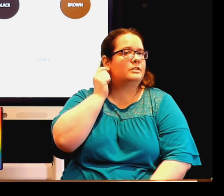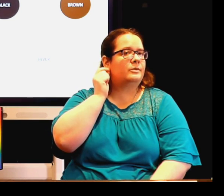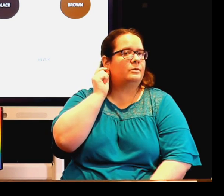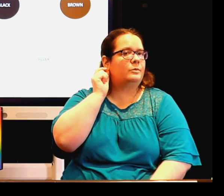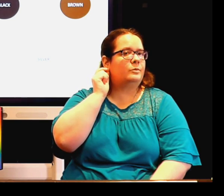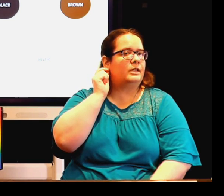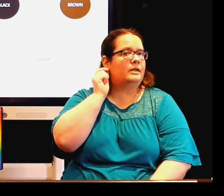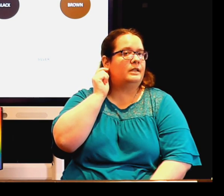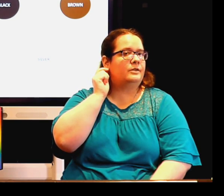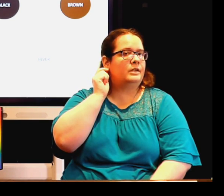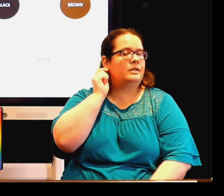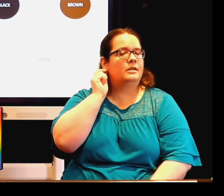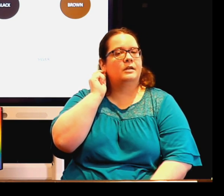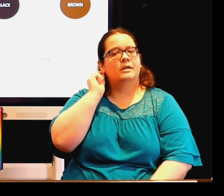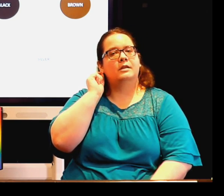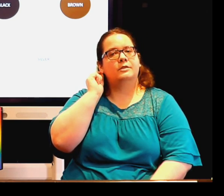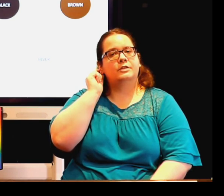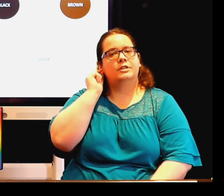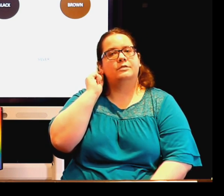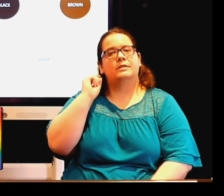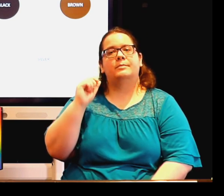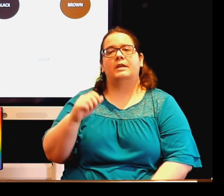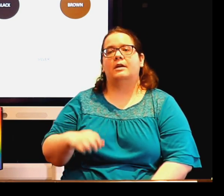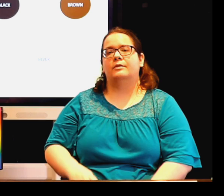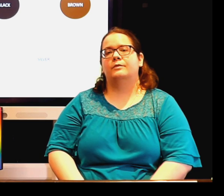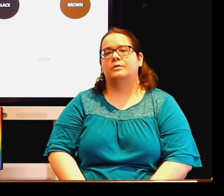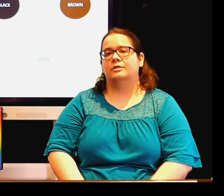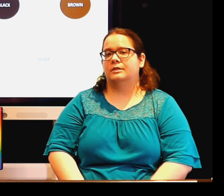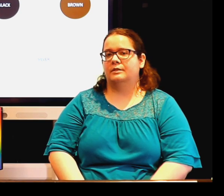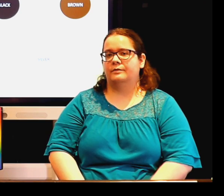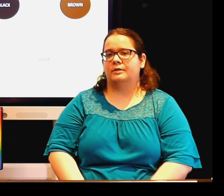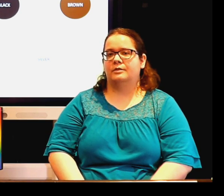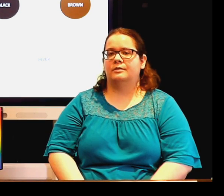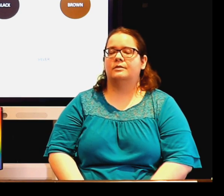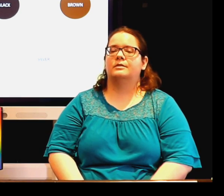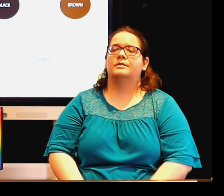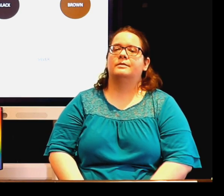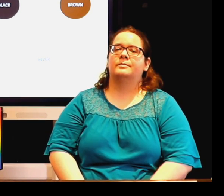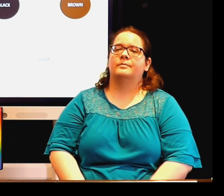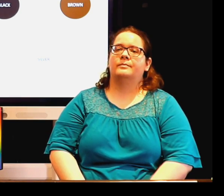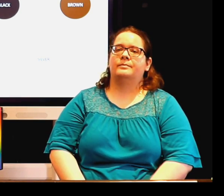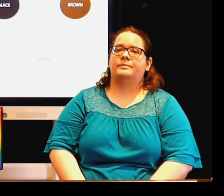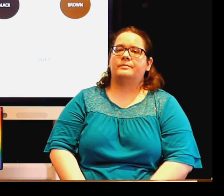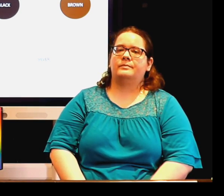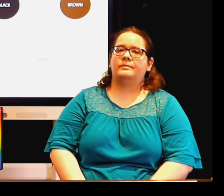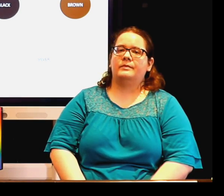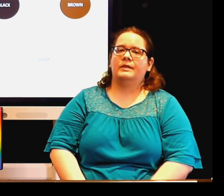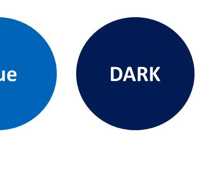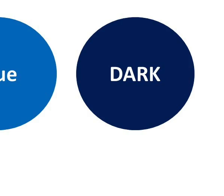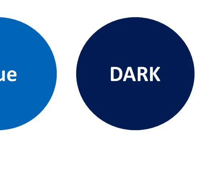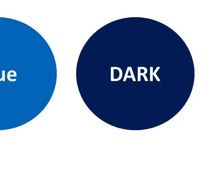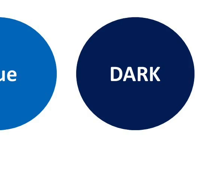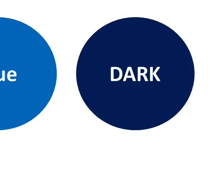where someone would wear an earring and those are generally made out of gold or silver. Now,